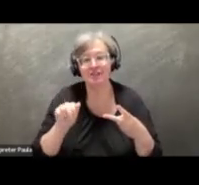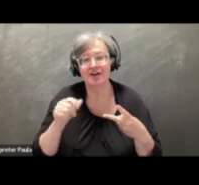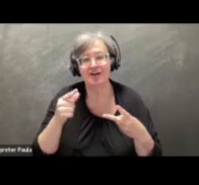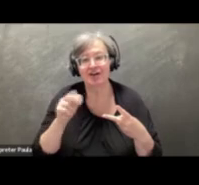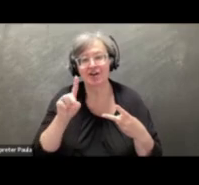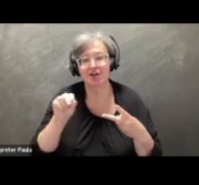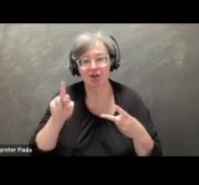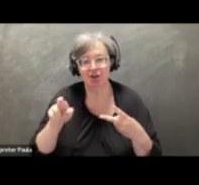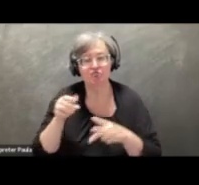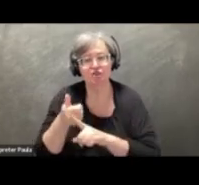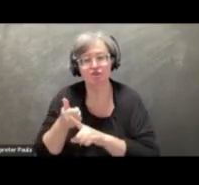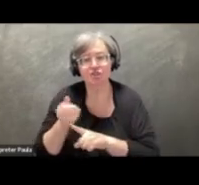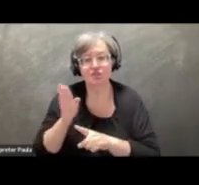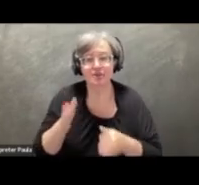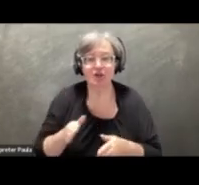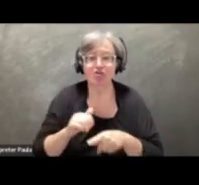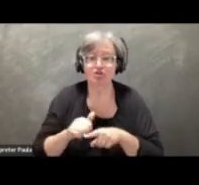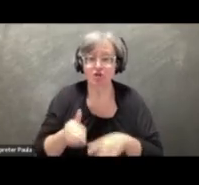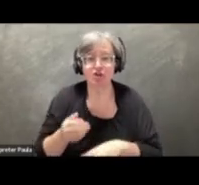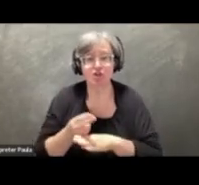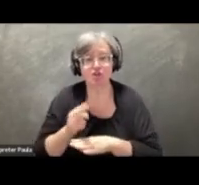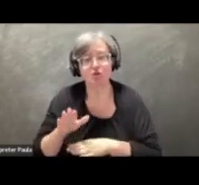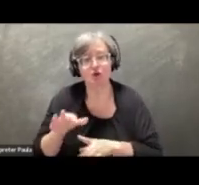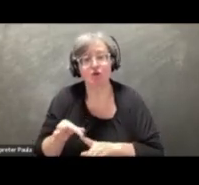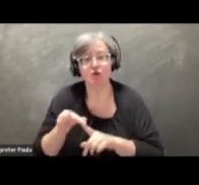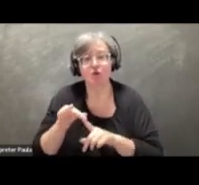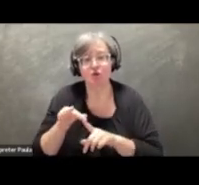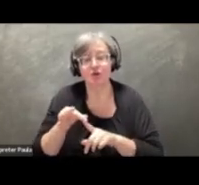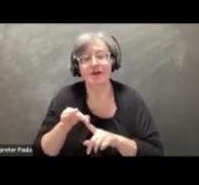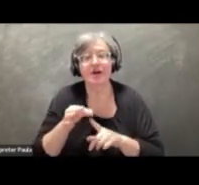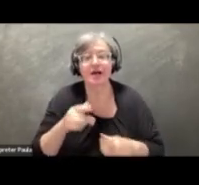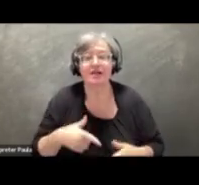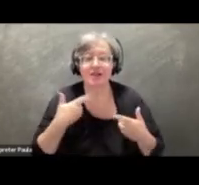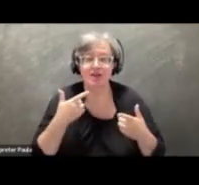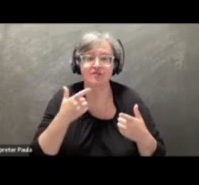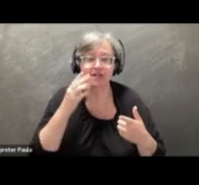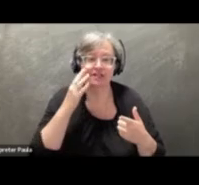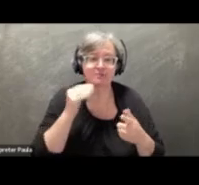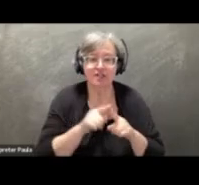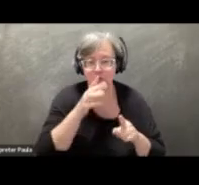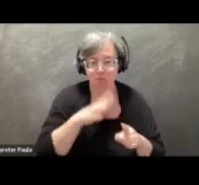speaker and trainer who uses her unique lived experience as a woman with a disability to